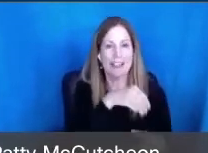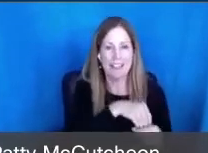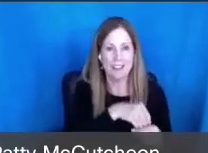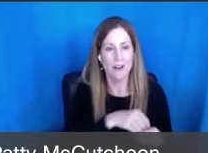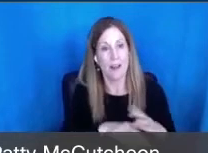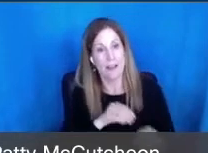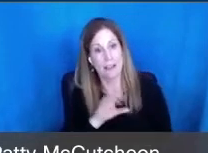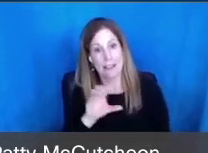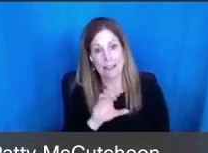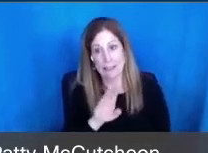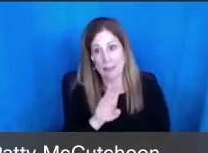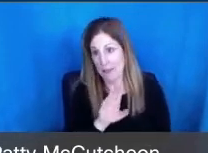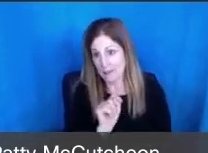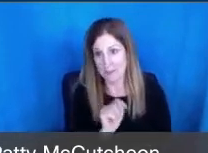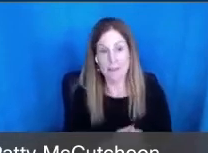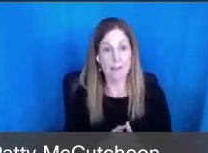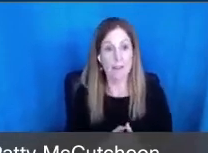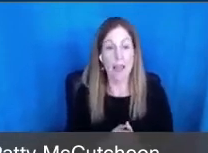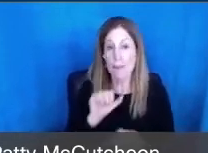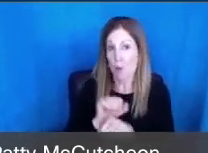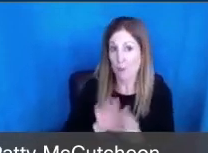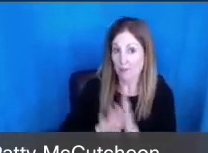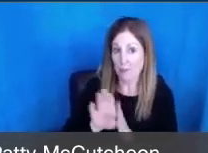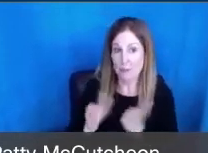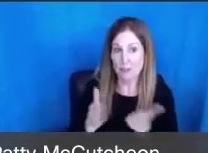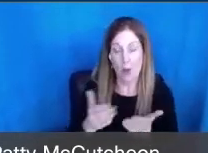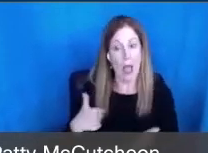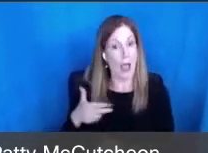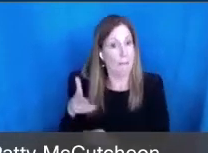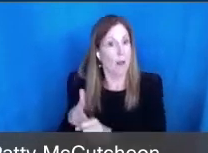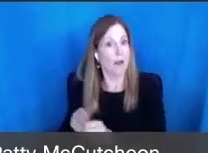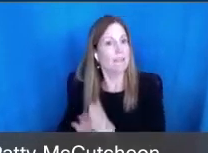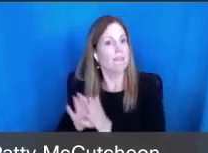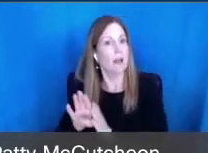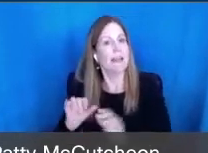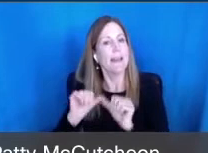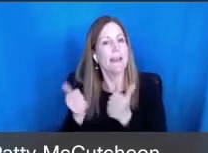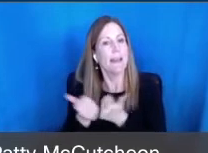Employee Development Services, the unit I belong to, develops the agency's annual required training,